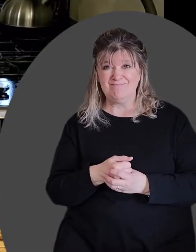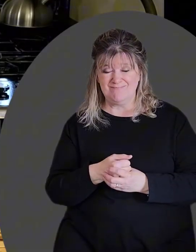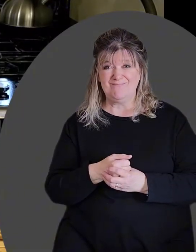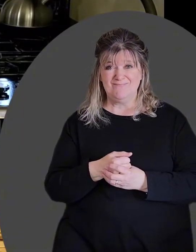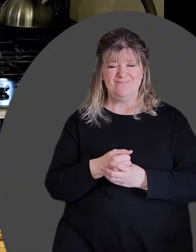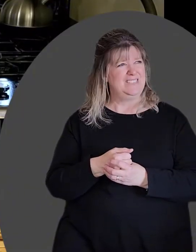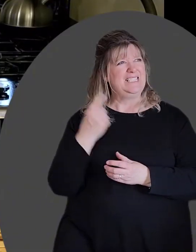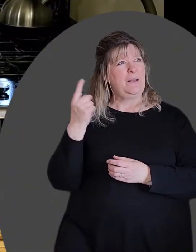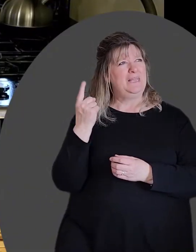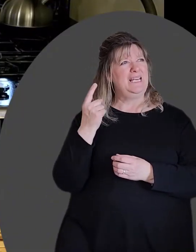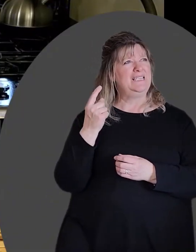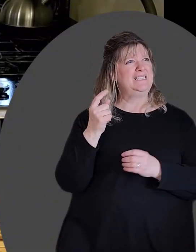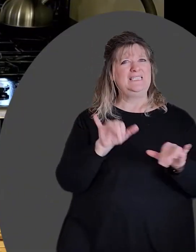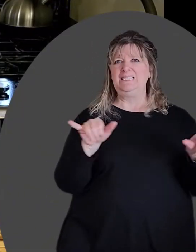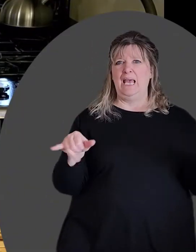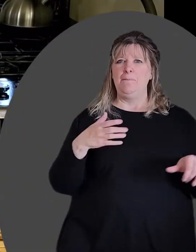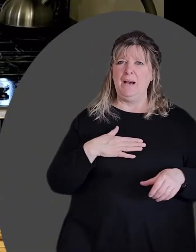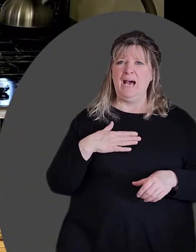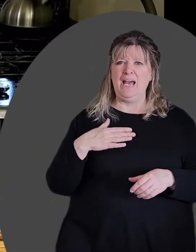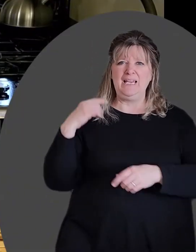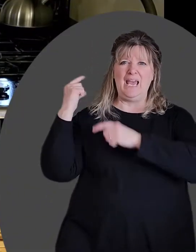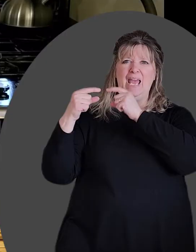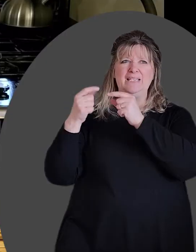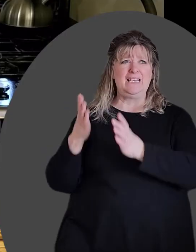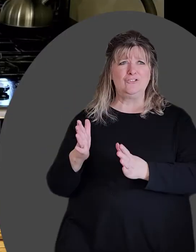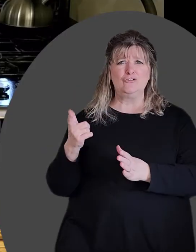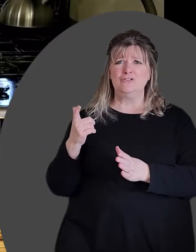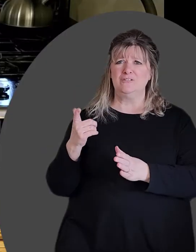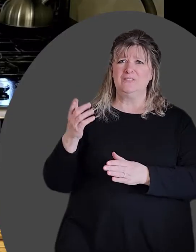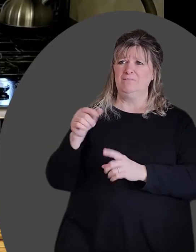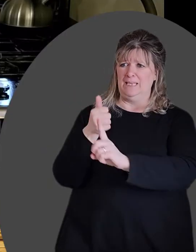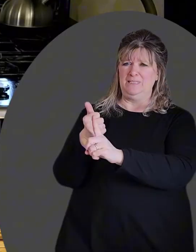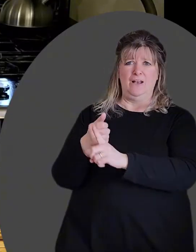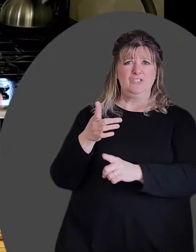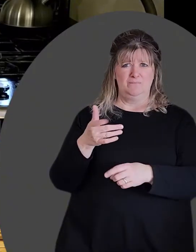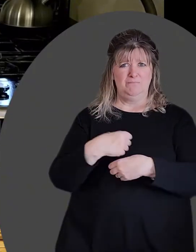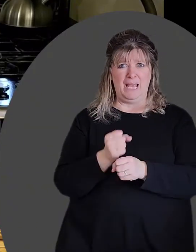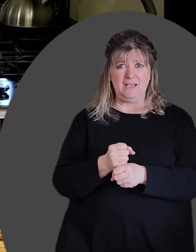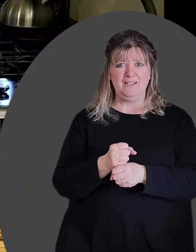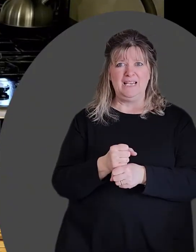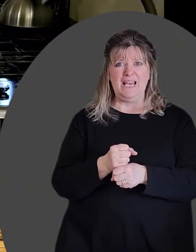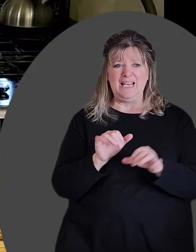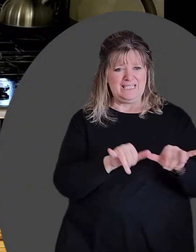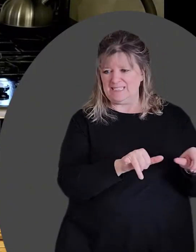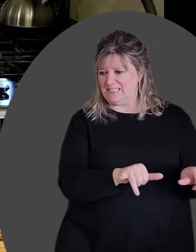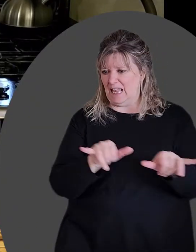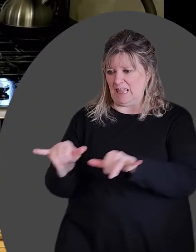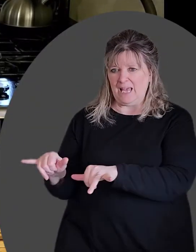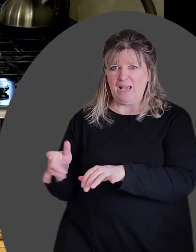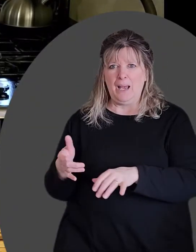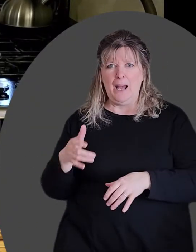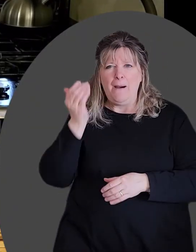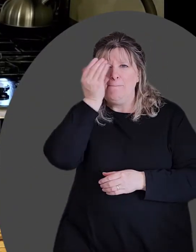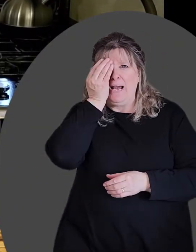something like my ancestors would have made is kind of like a pirate discovering some treasure